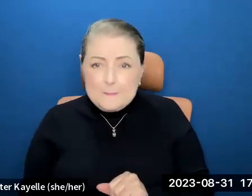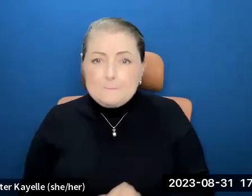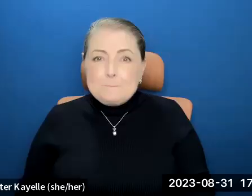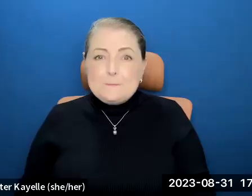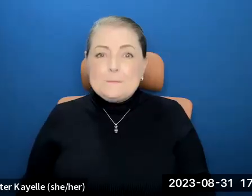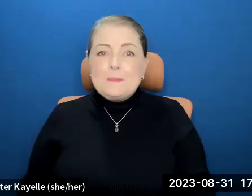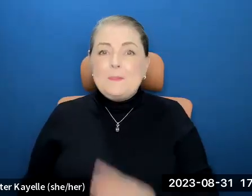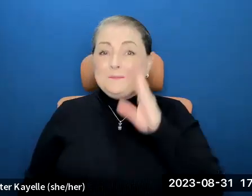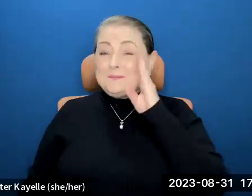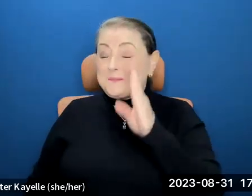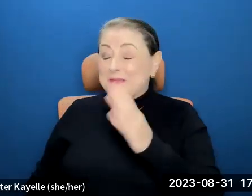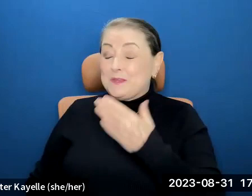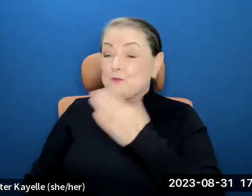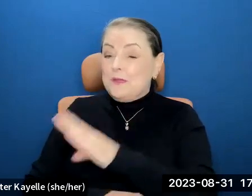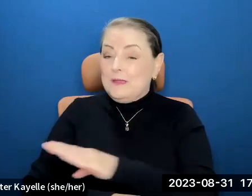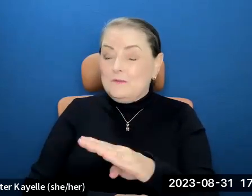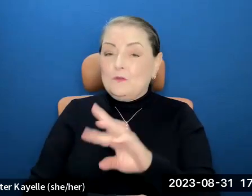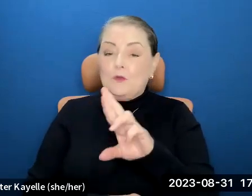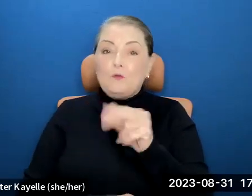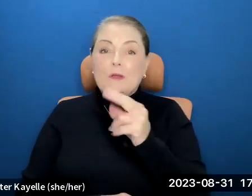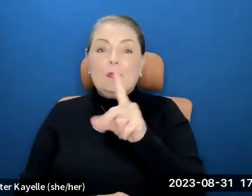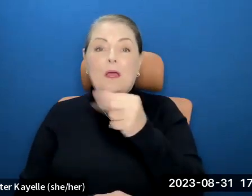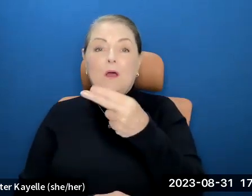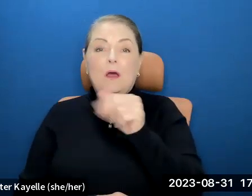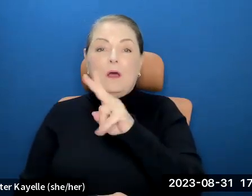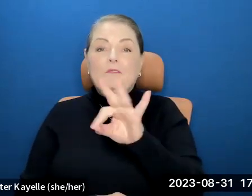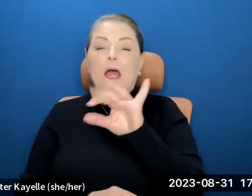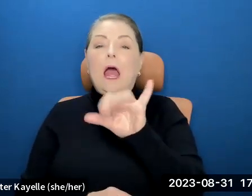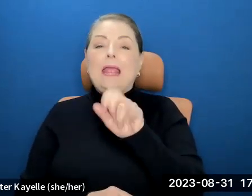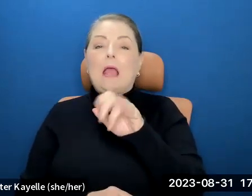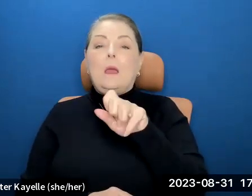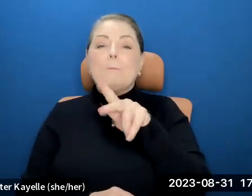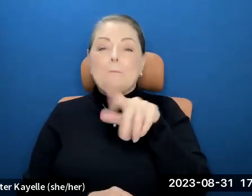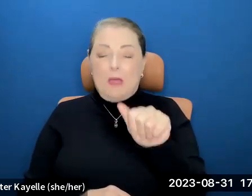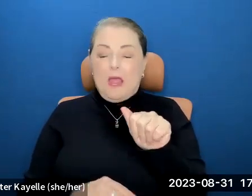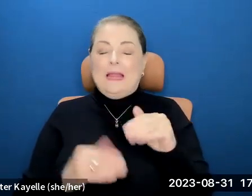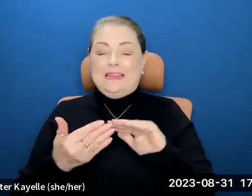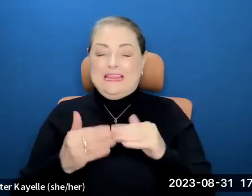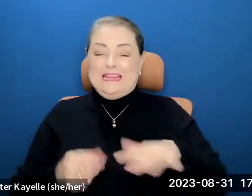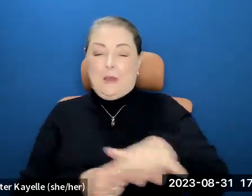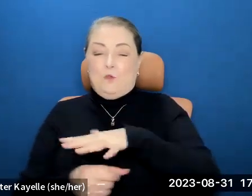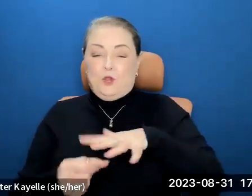hi good afternoon Rhonda Hoff Yakima Neighborhood Health Services uh we are a community health